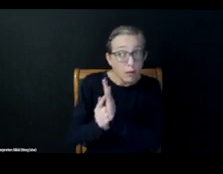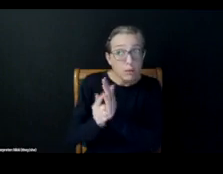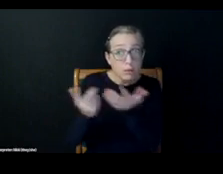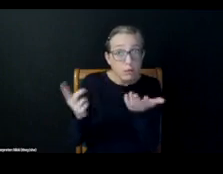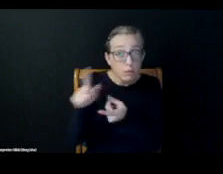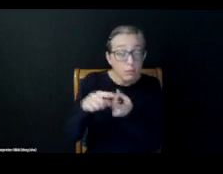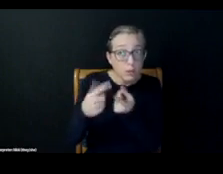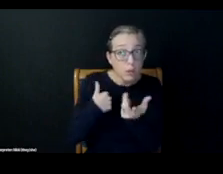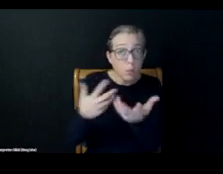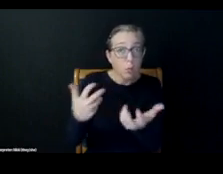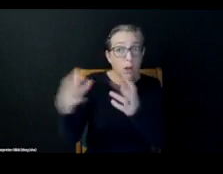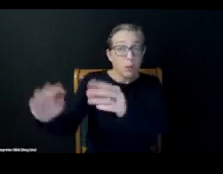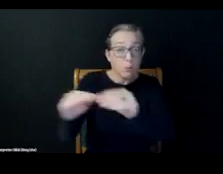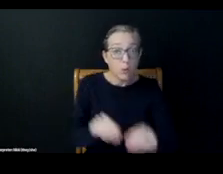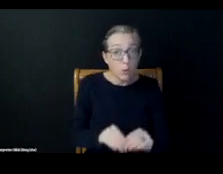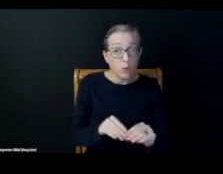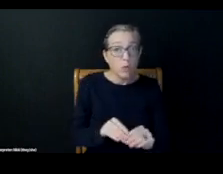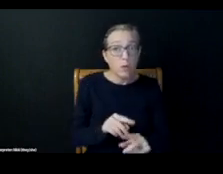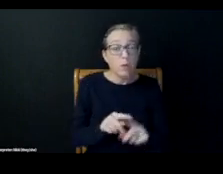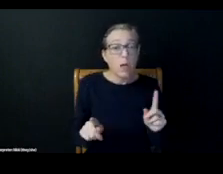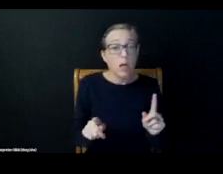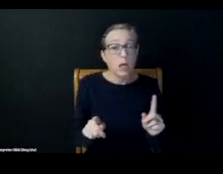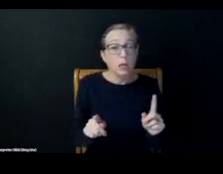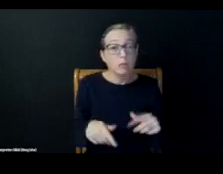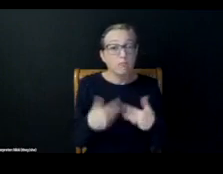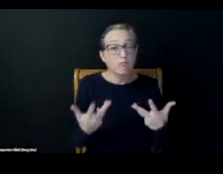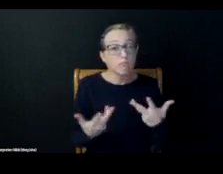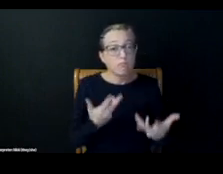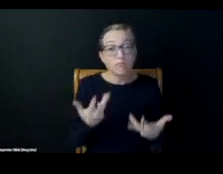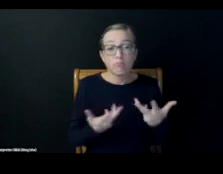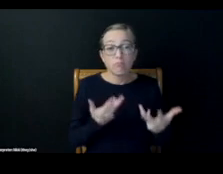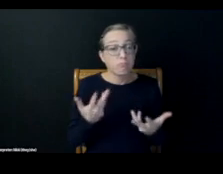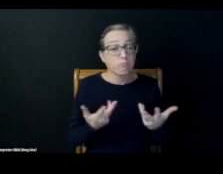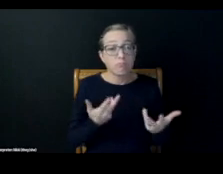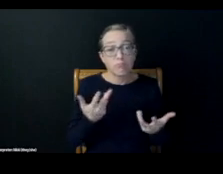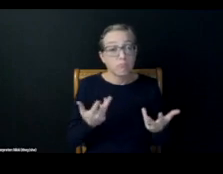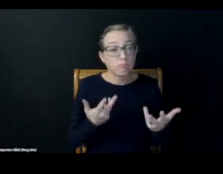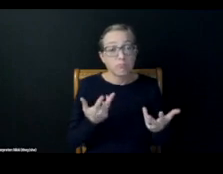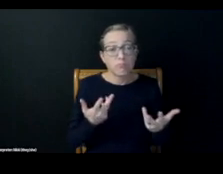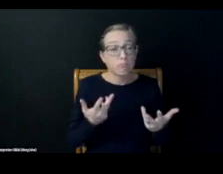but it just took longer and there was just so much